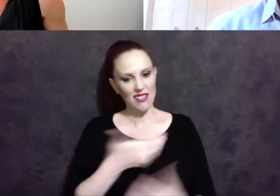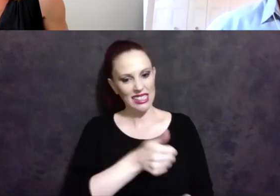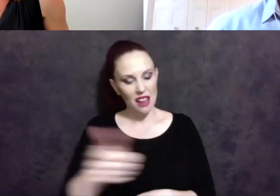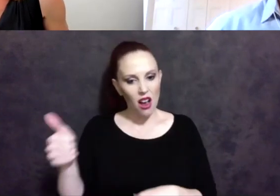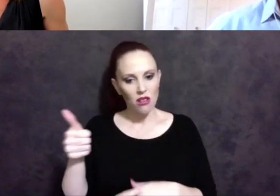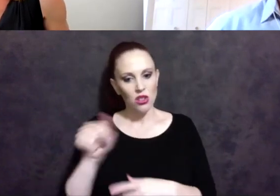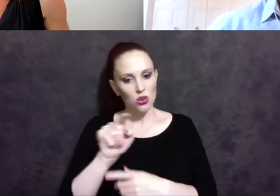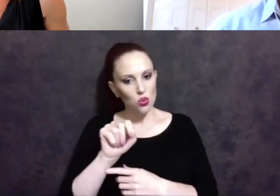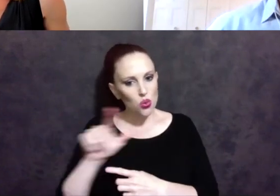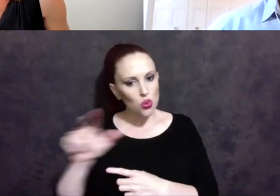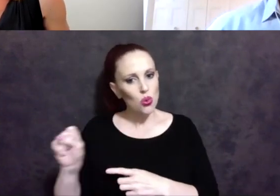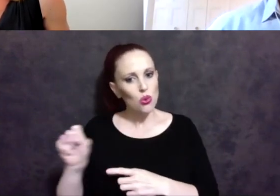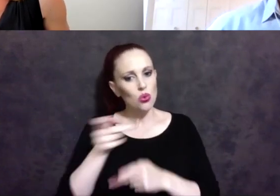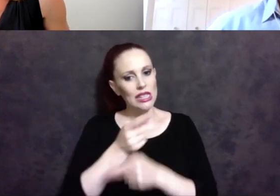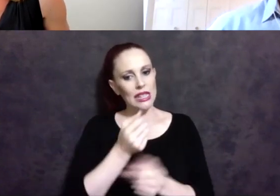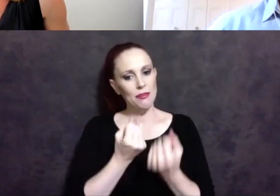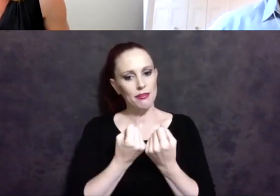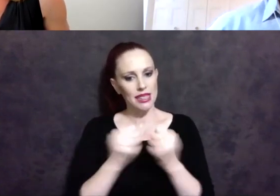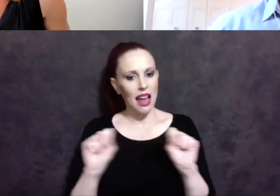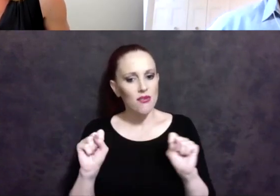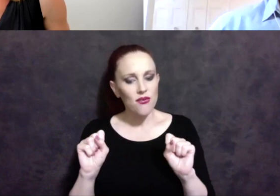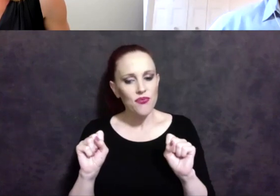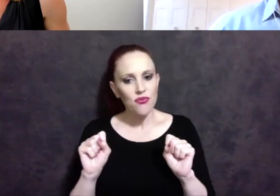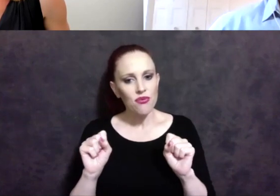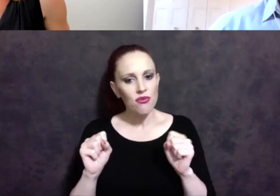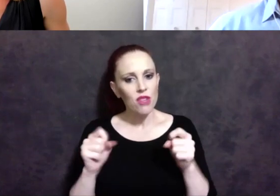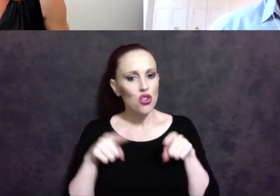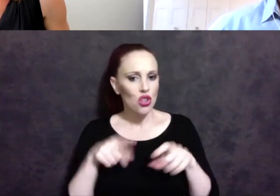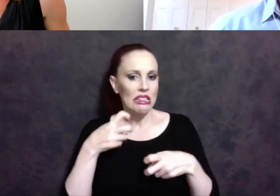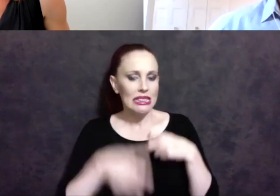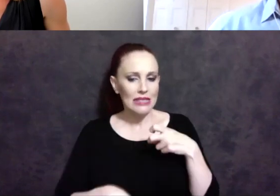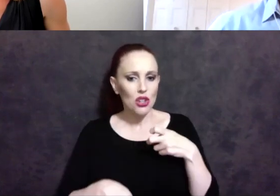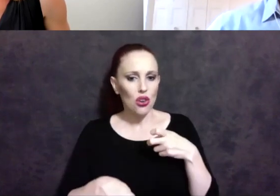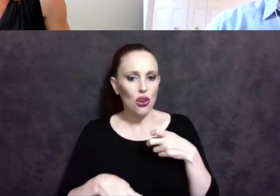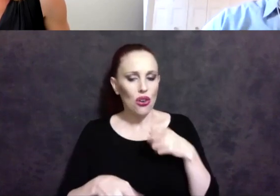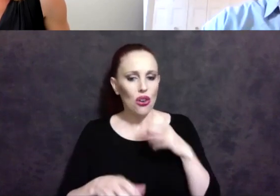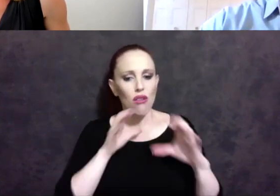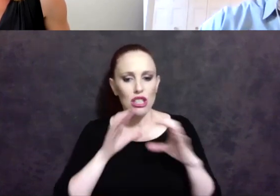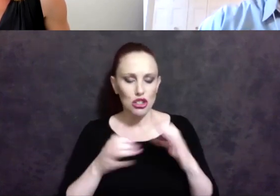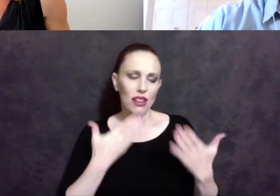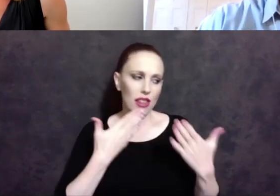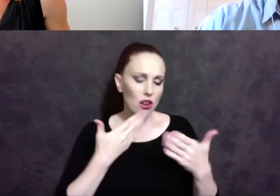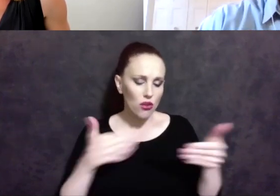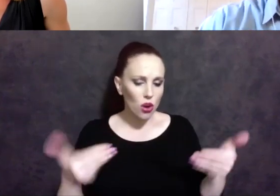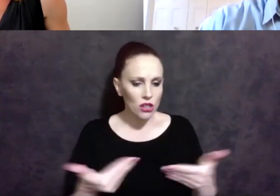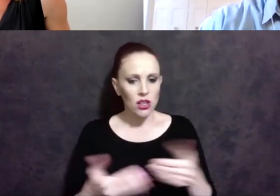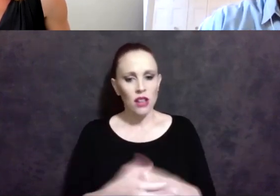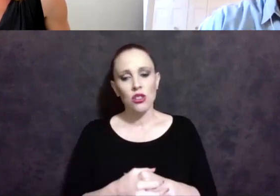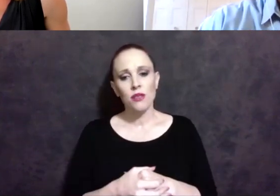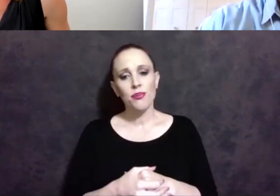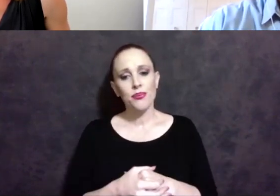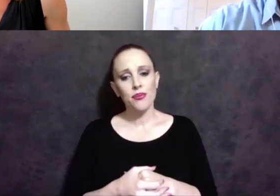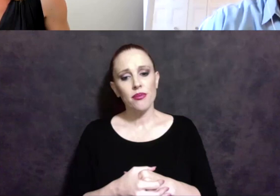keep ourselves safe, you know, during that difficult conversation, so thank you for that introduction.